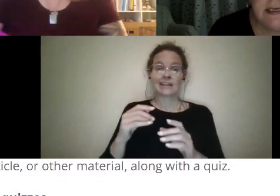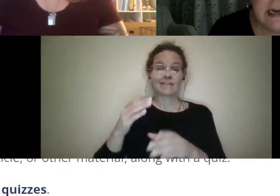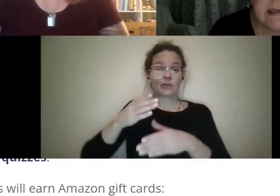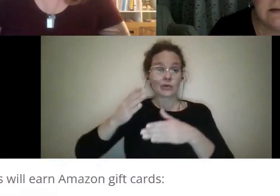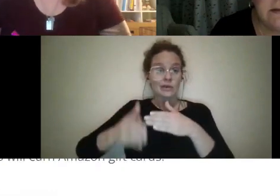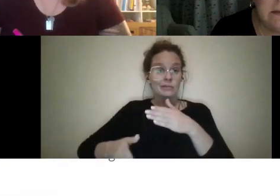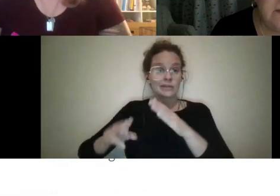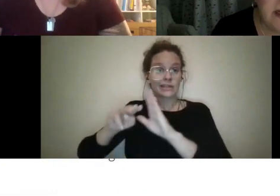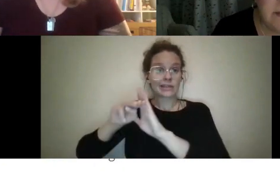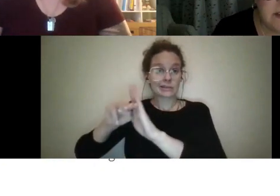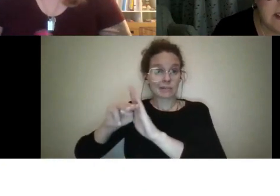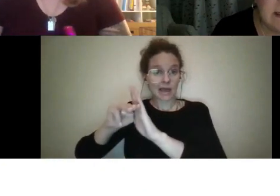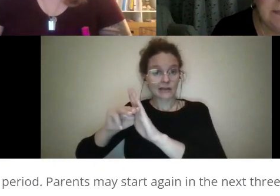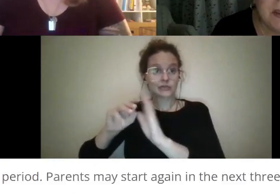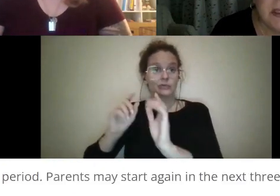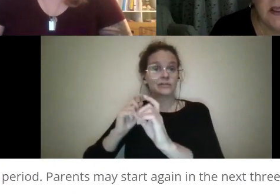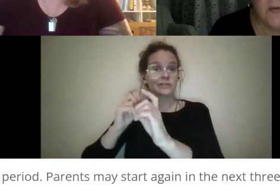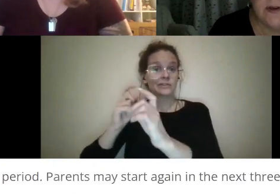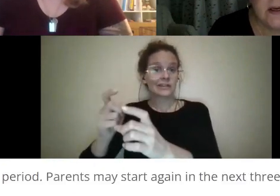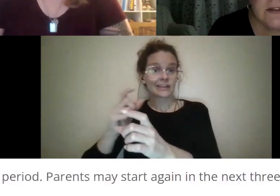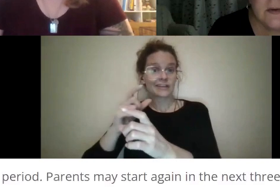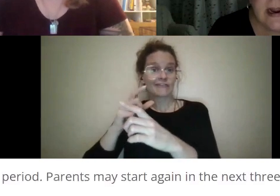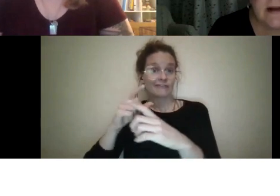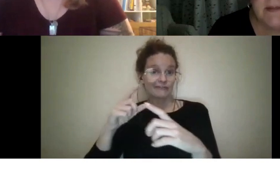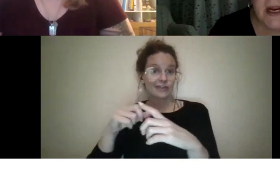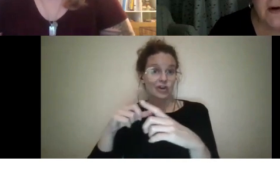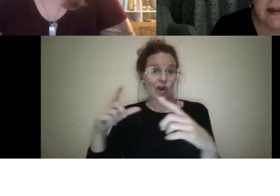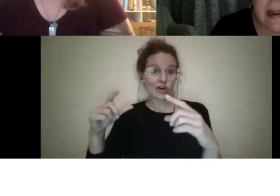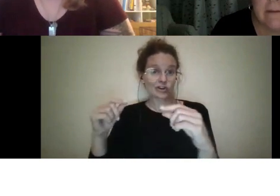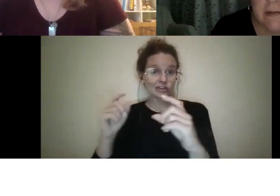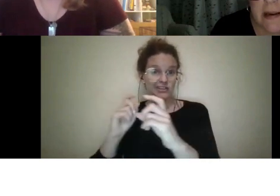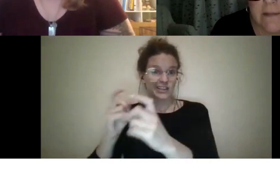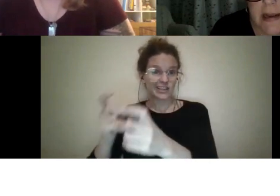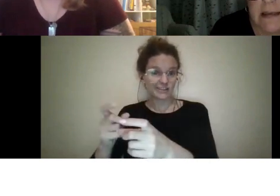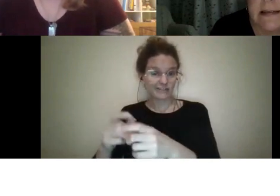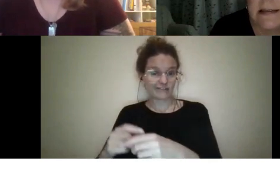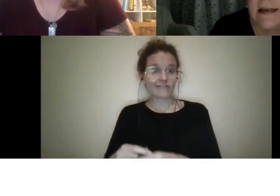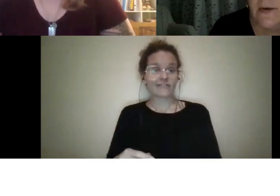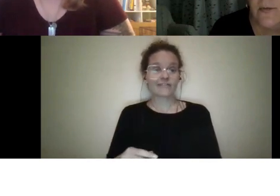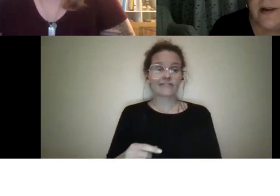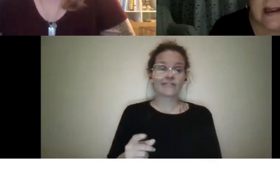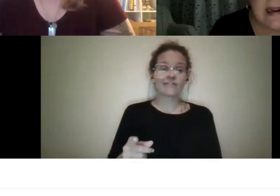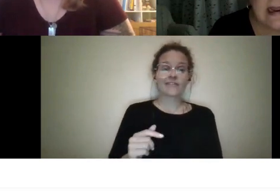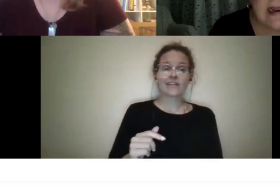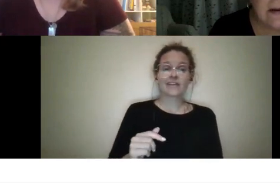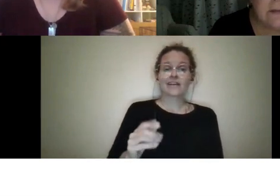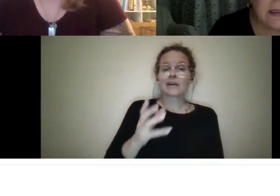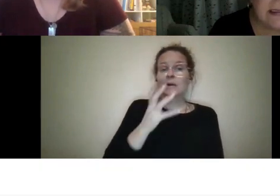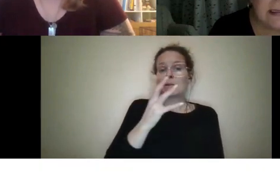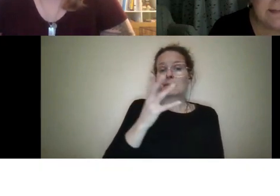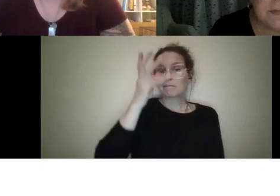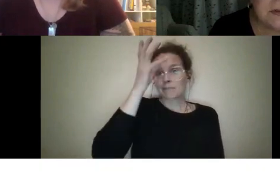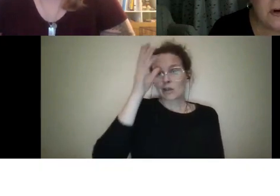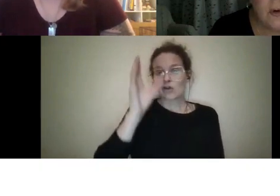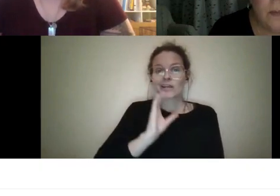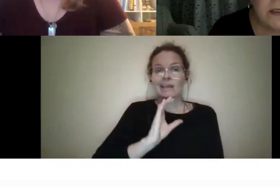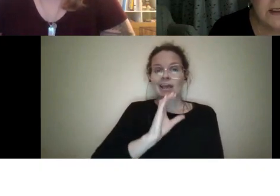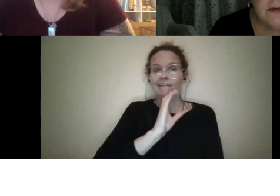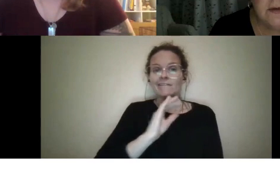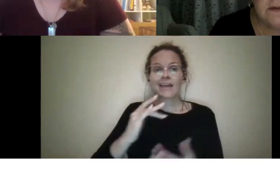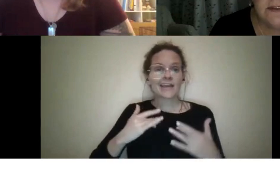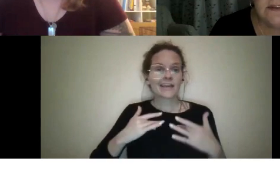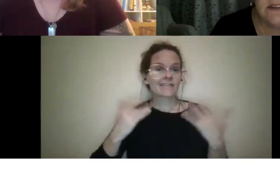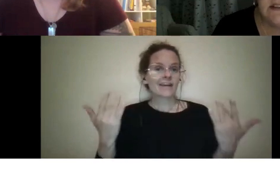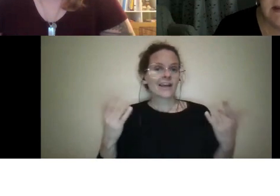is really nice - love Amazon. We also have Parent Cafe events. We have a whole bunch of resources